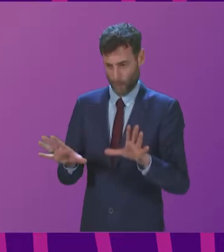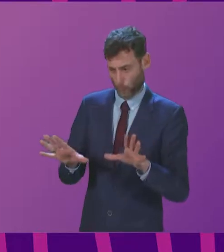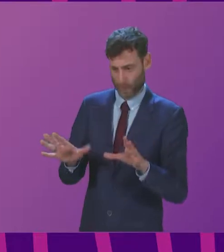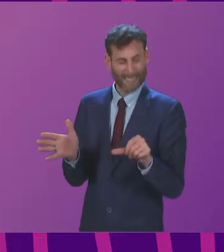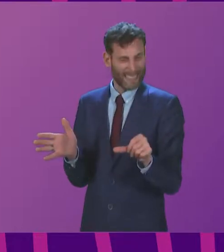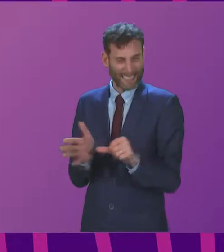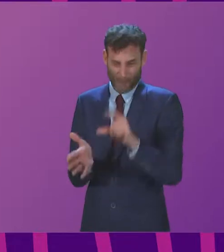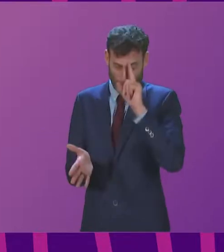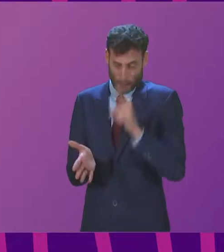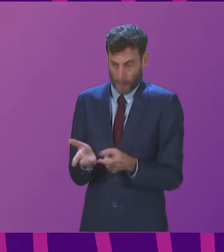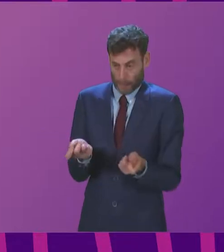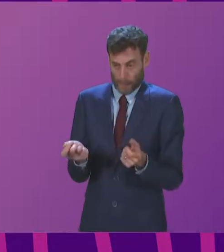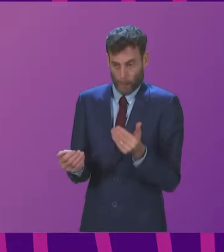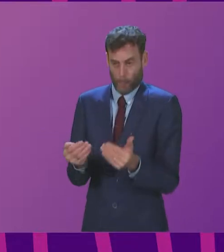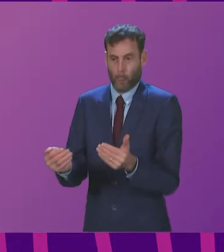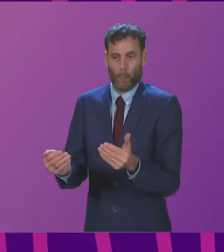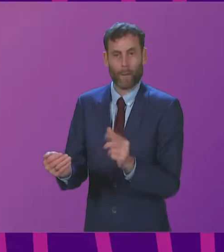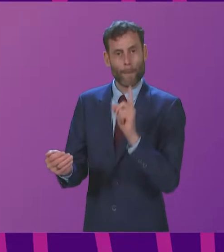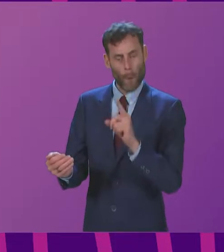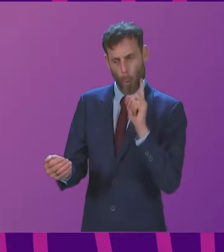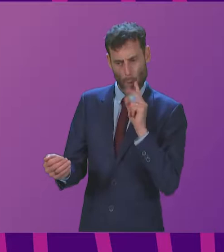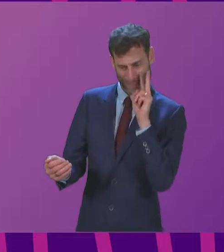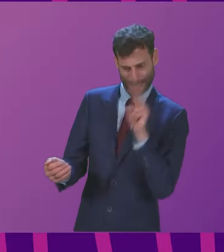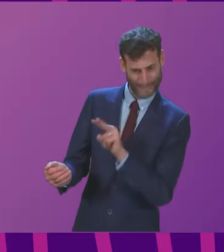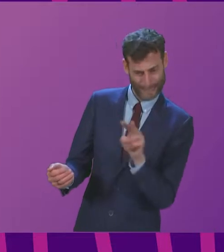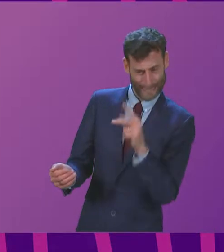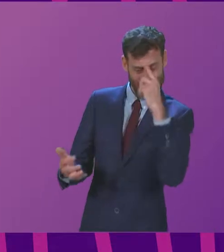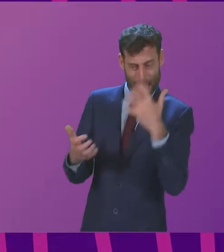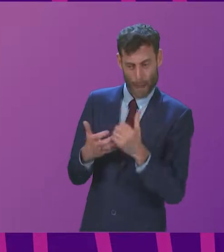however, we are taking them in the interests of keeping the country as safe as possible.